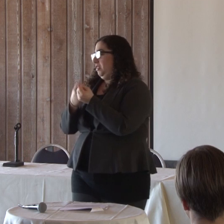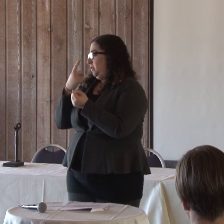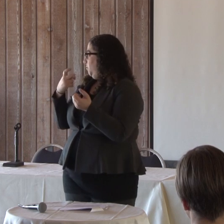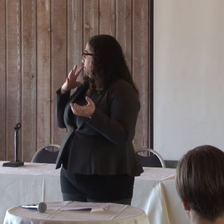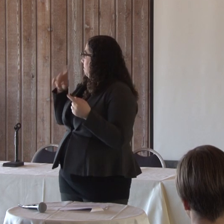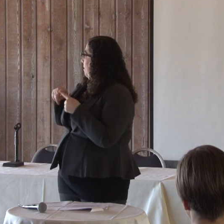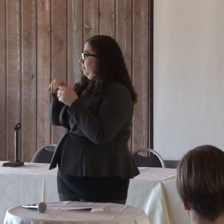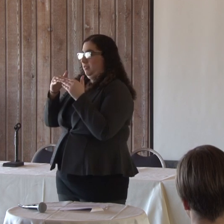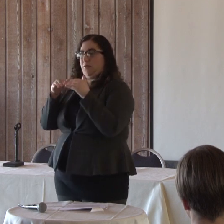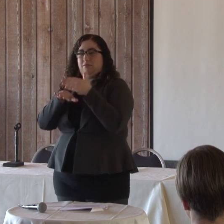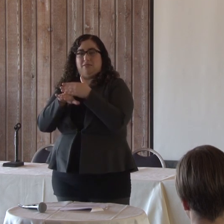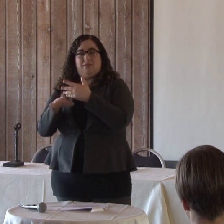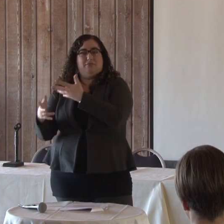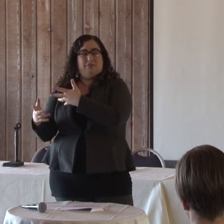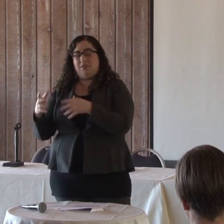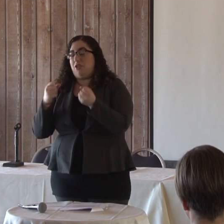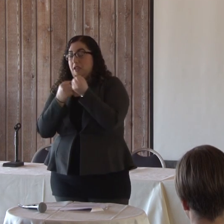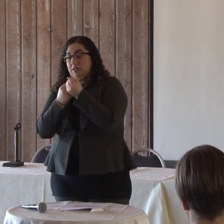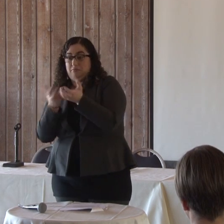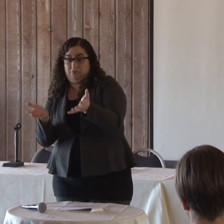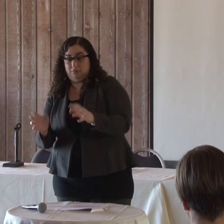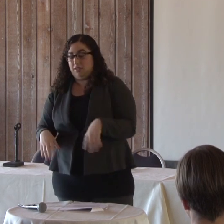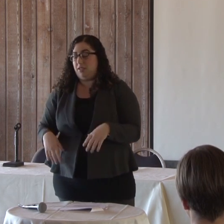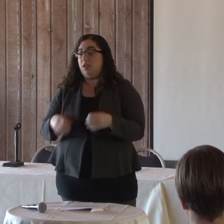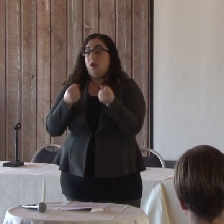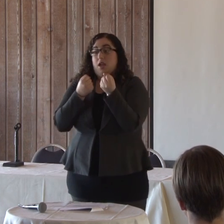Or your an Advocate. Because that's what